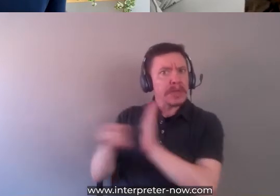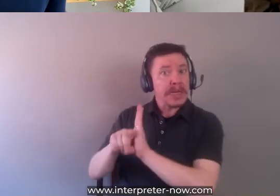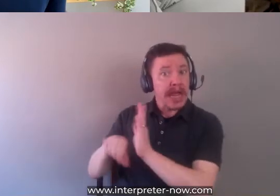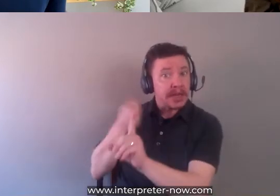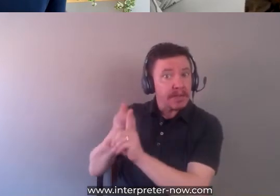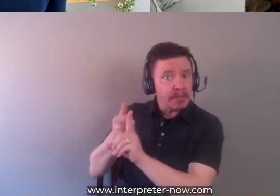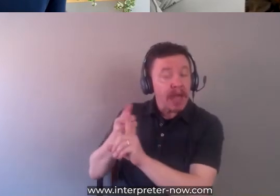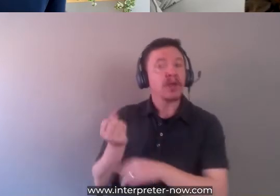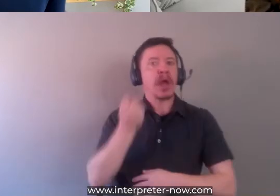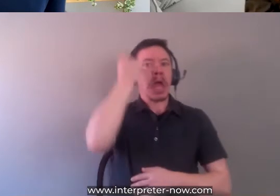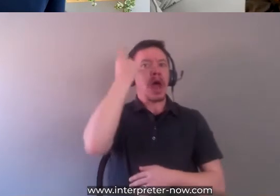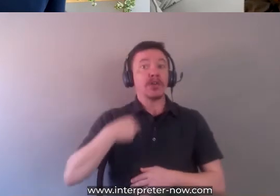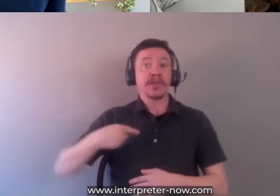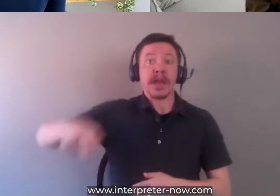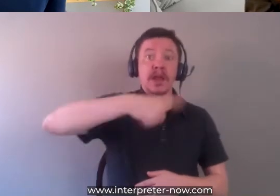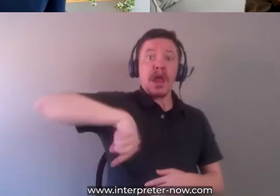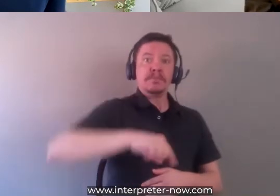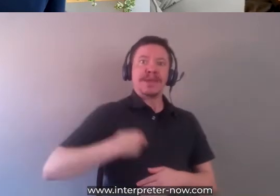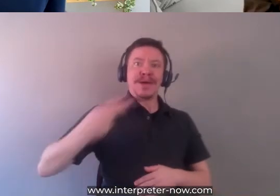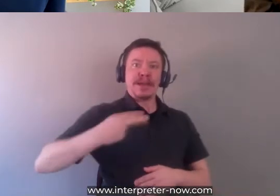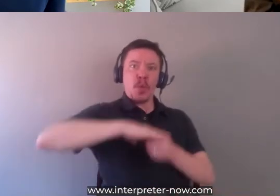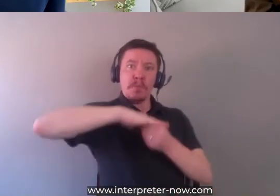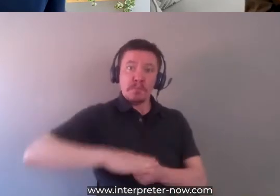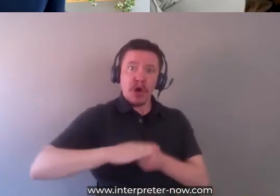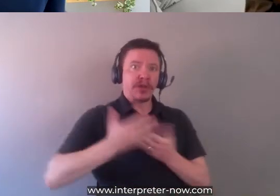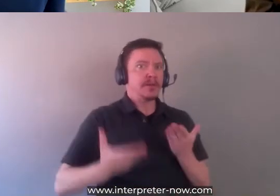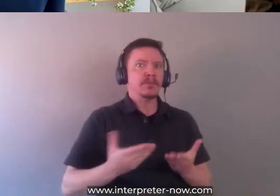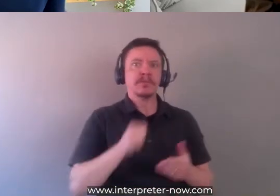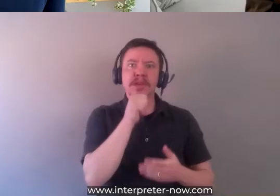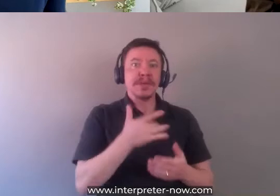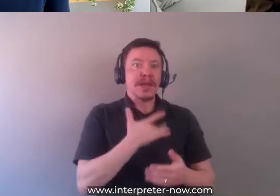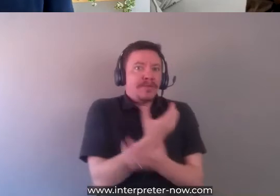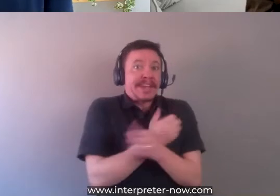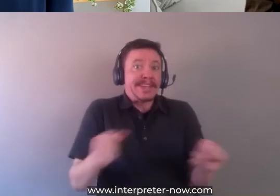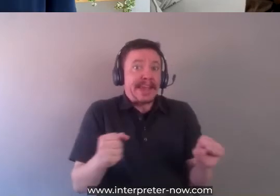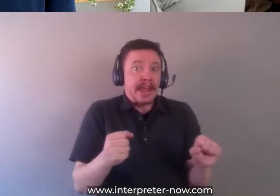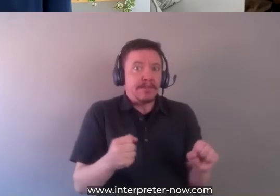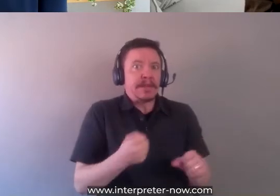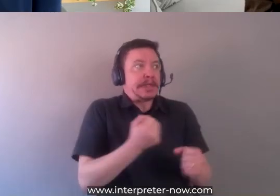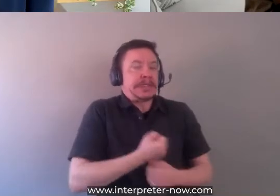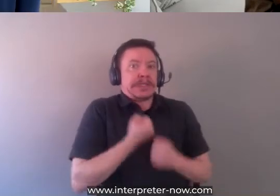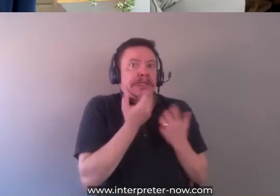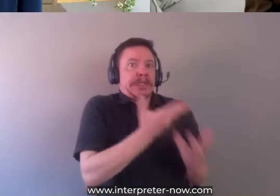their concerns might be. But it could mean asking experts and community leaders who represent